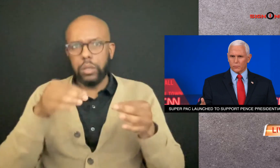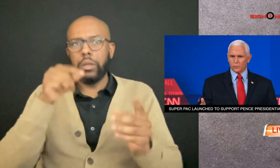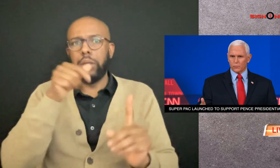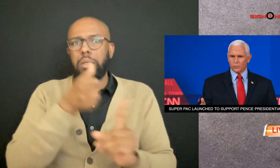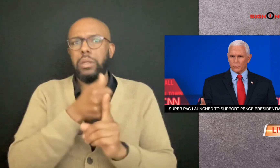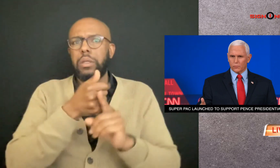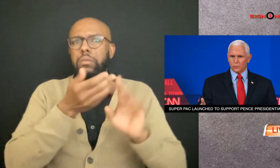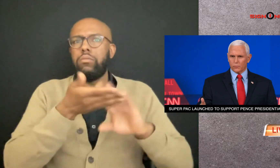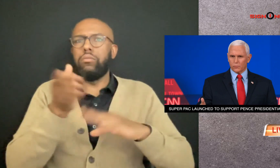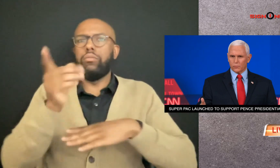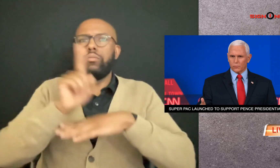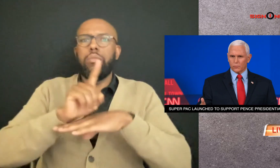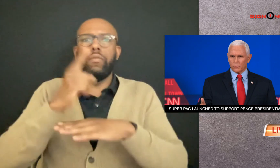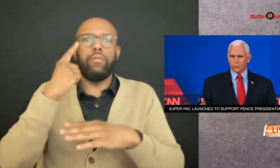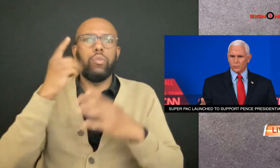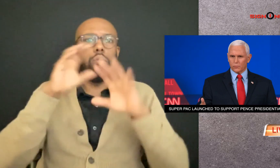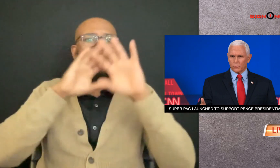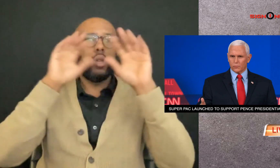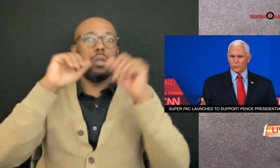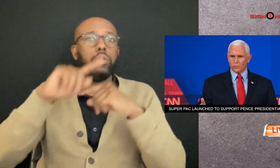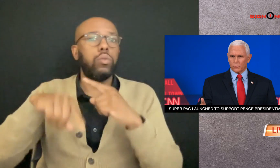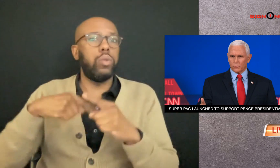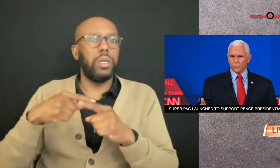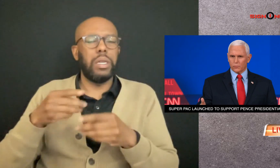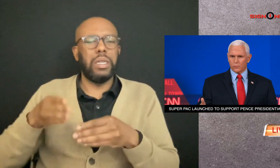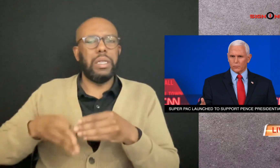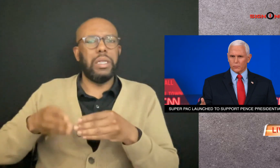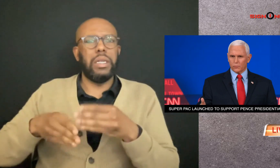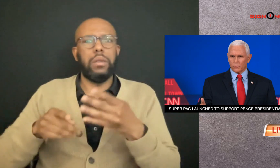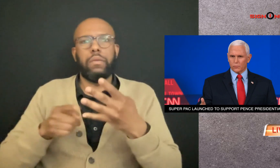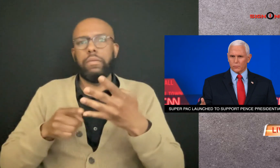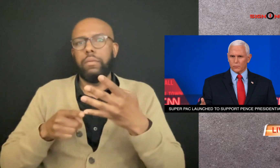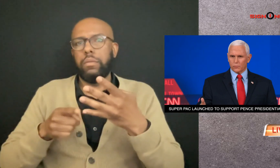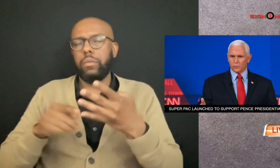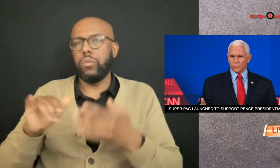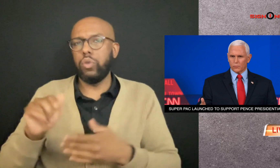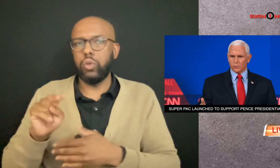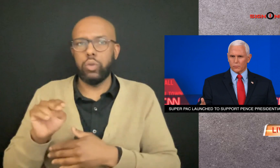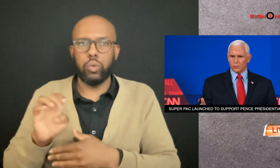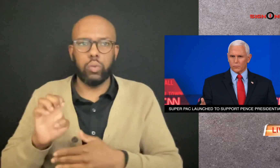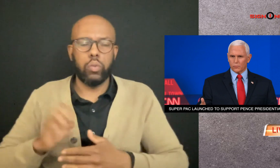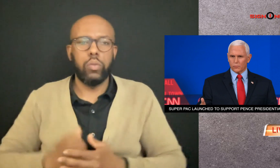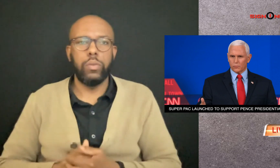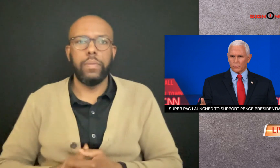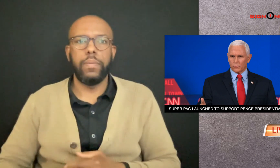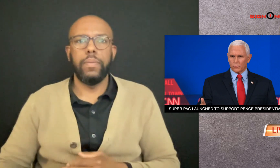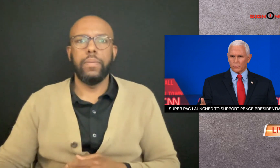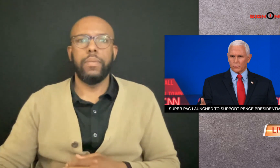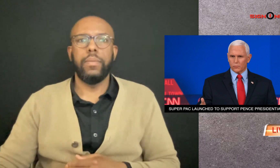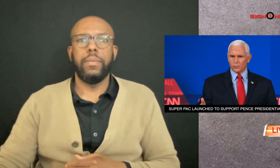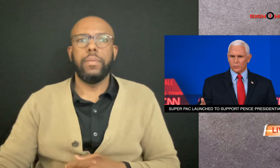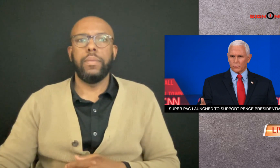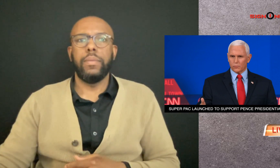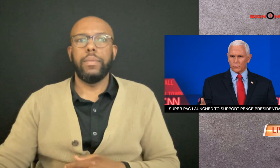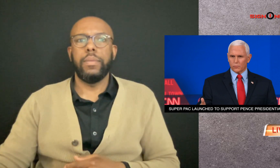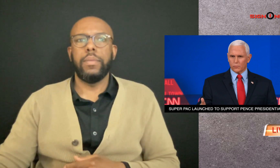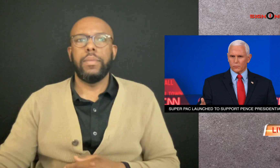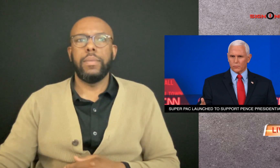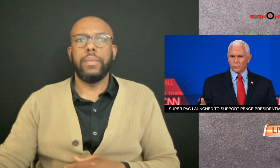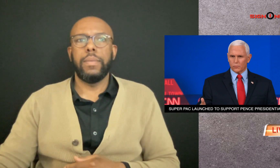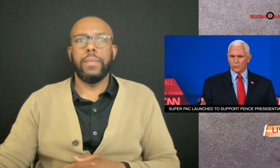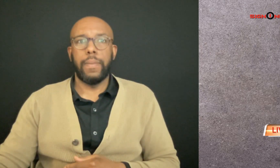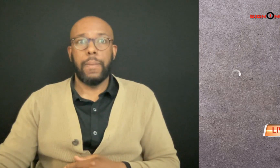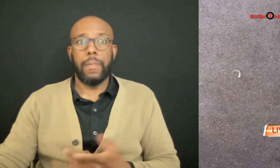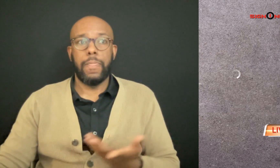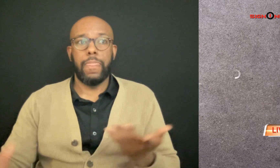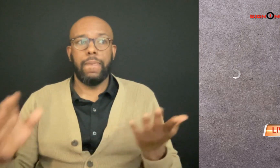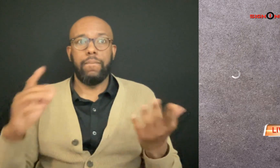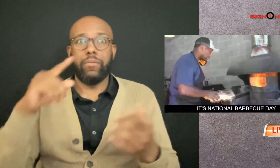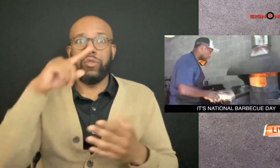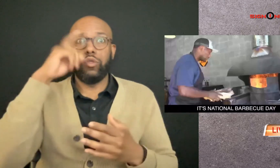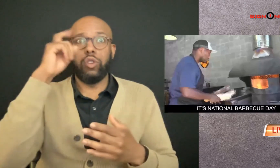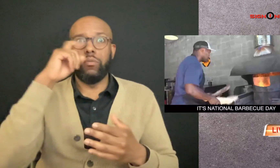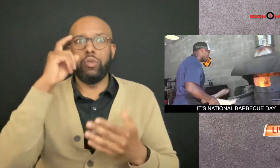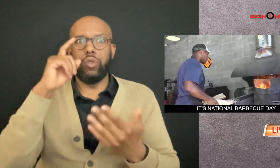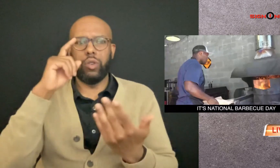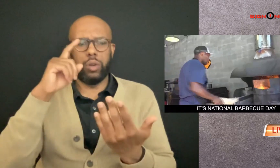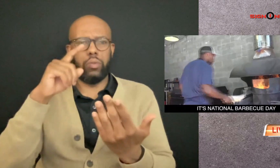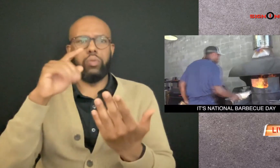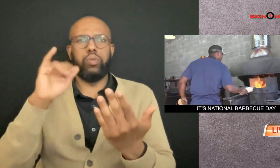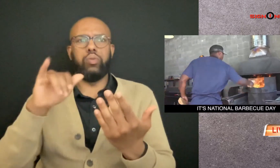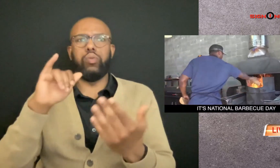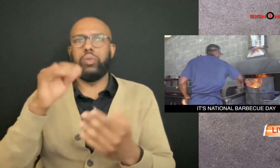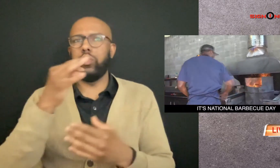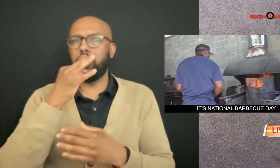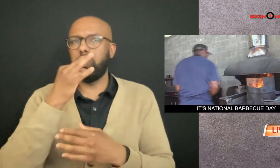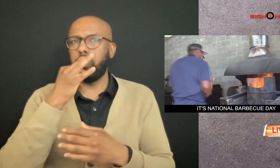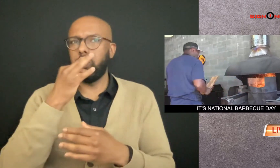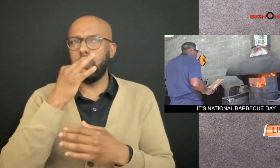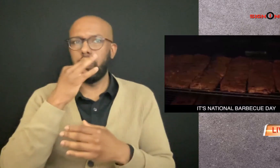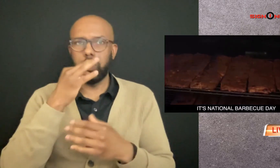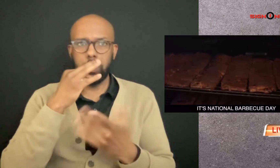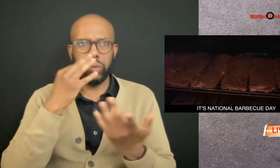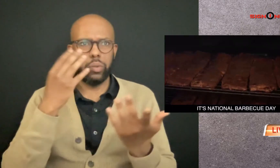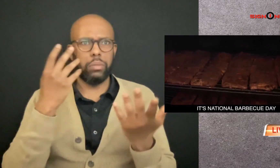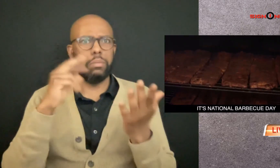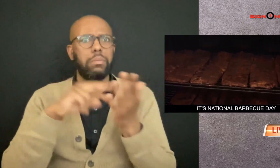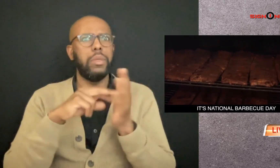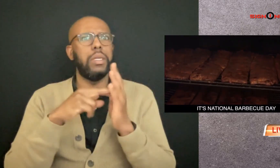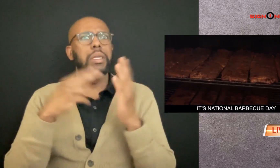his presidential bid before the end of June summer is right around the corner and nothing